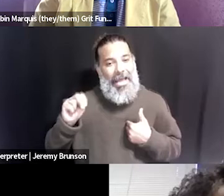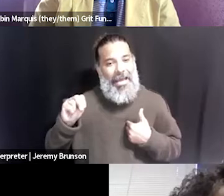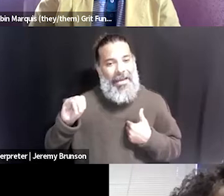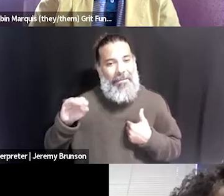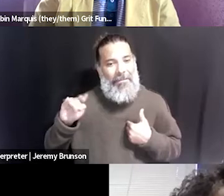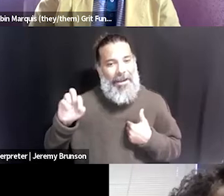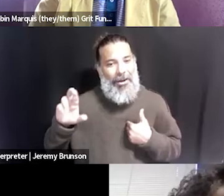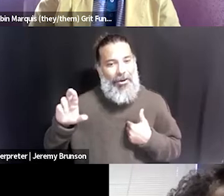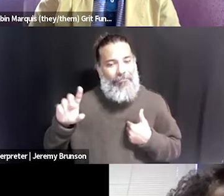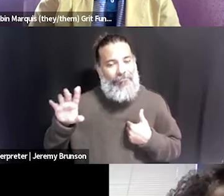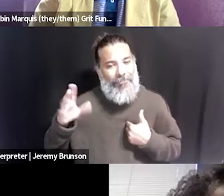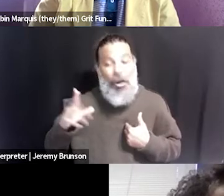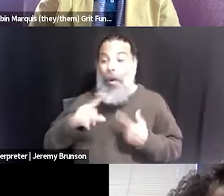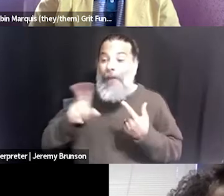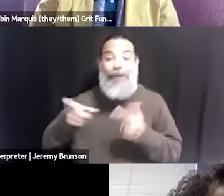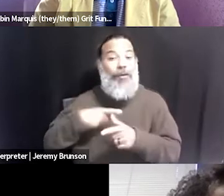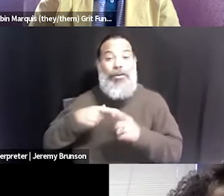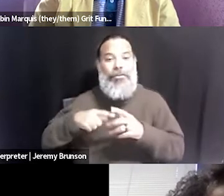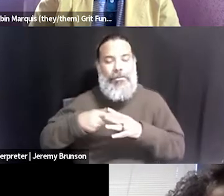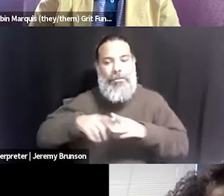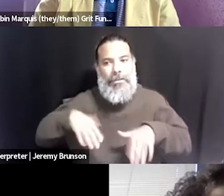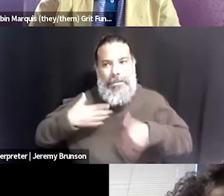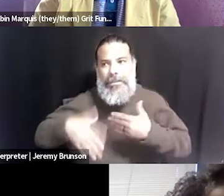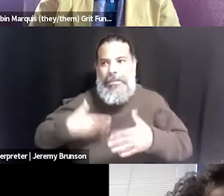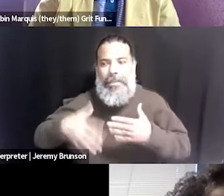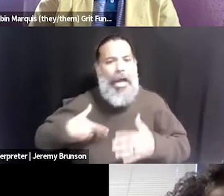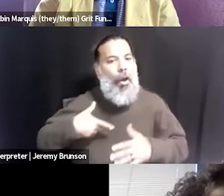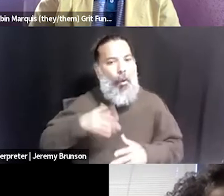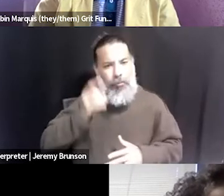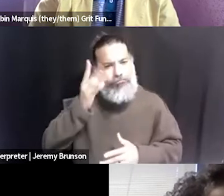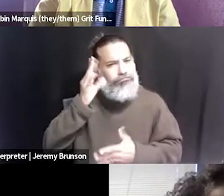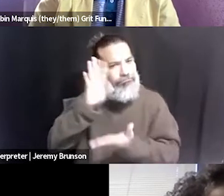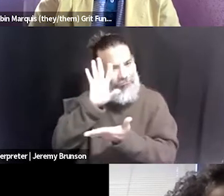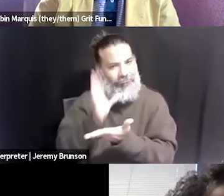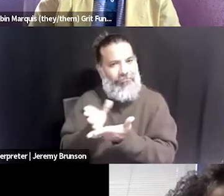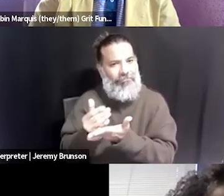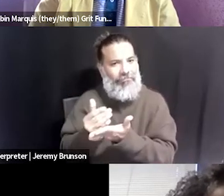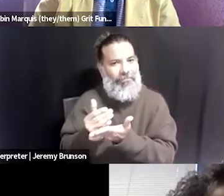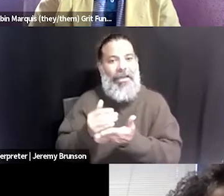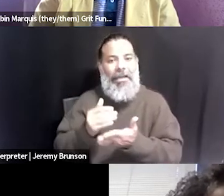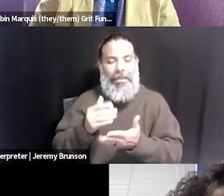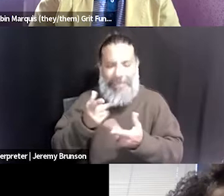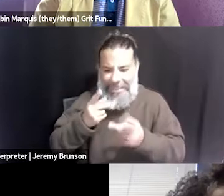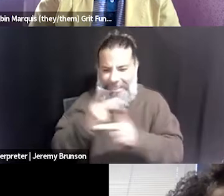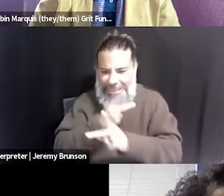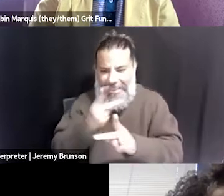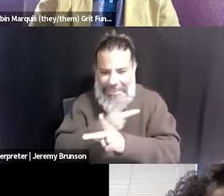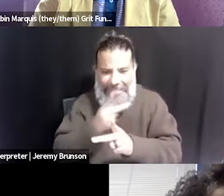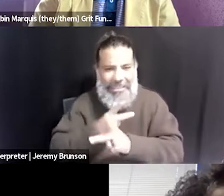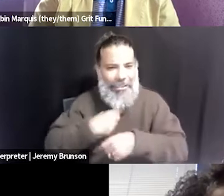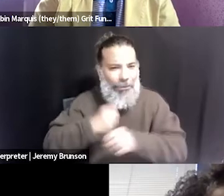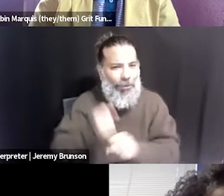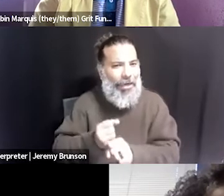first started doing this, I was really freaked out. Having to make budgets.